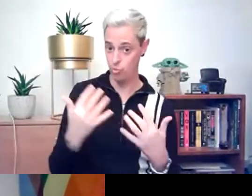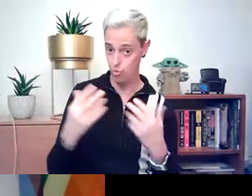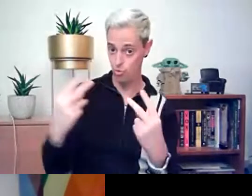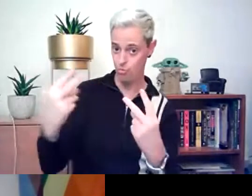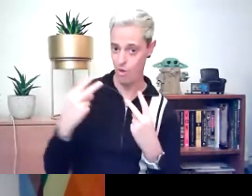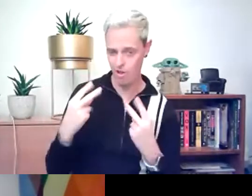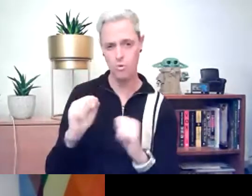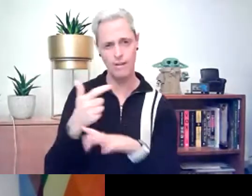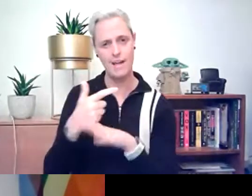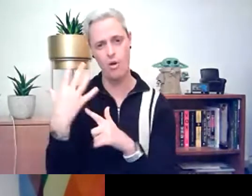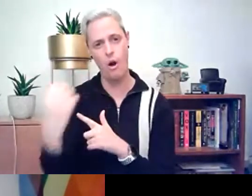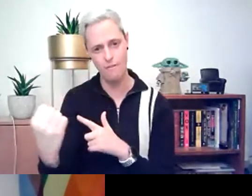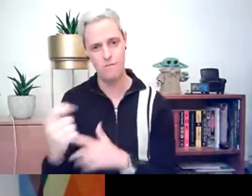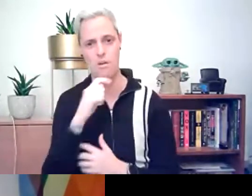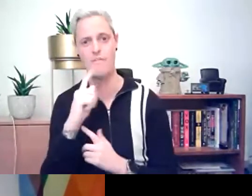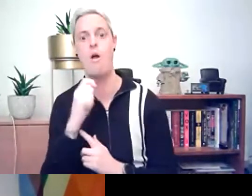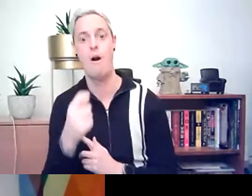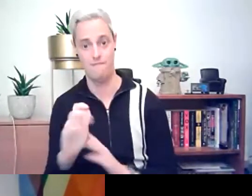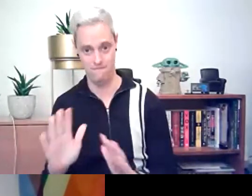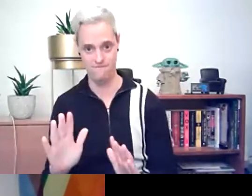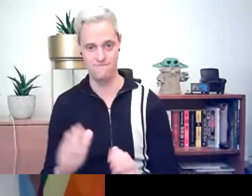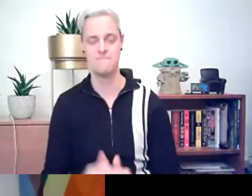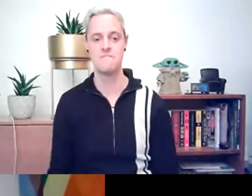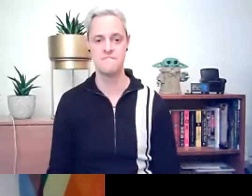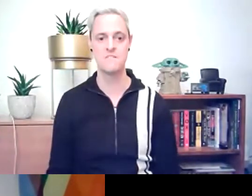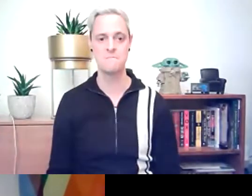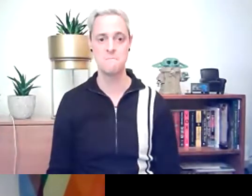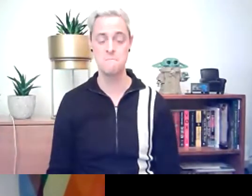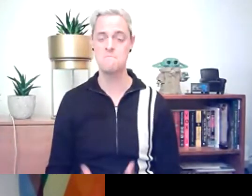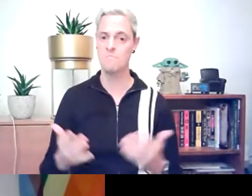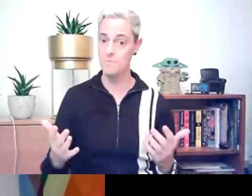seeing trans people on that but it was you know very much in a control freak show sort